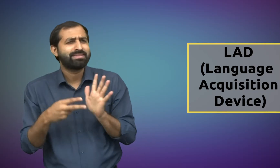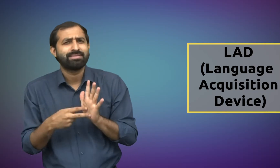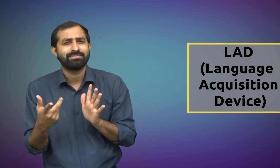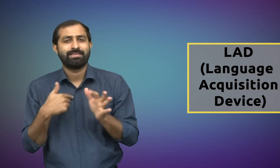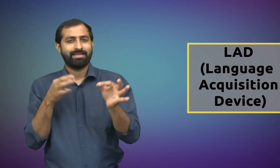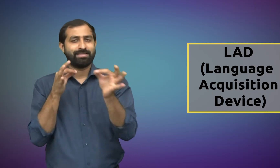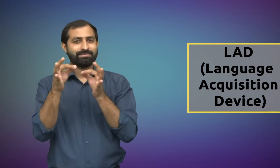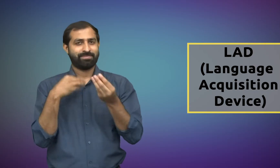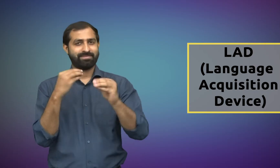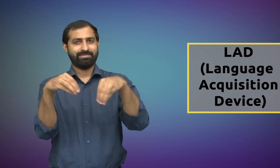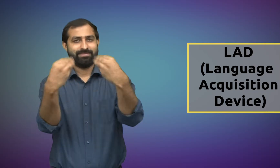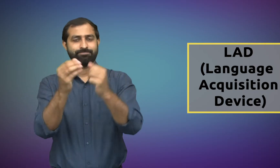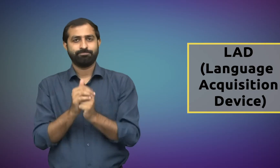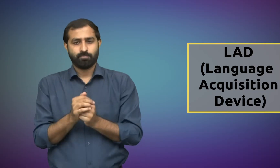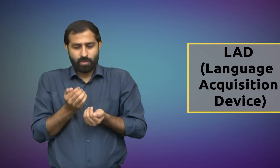What does it mean? Let me explain it.